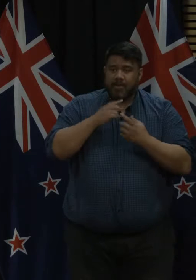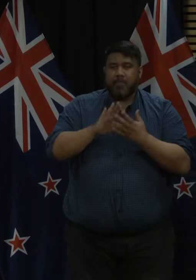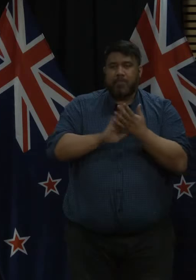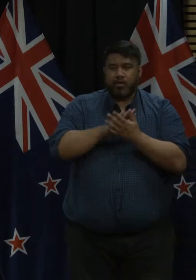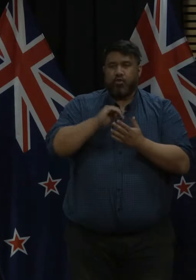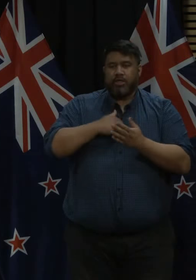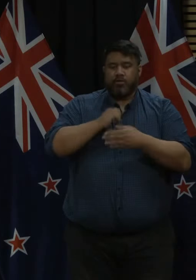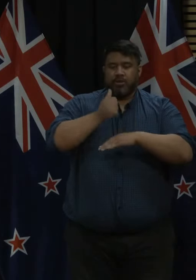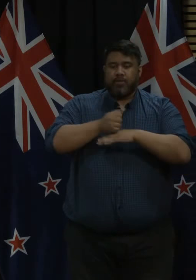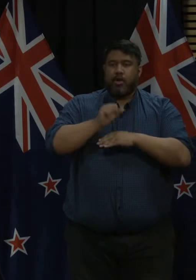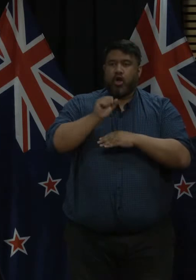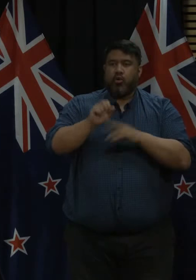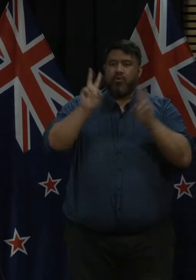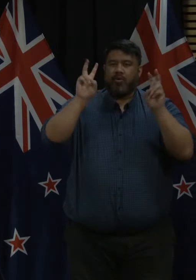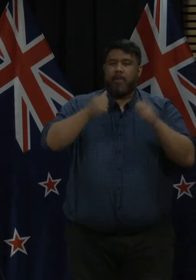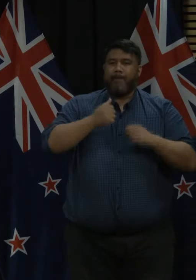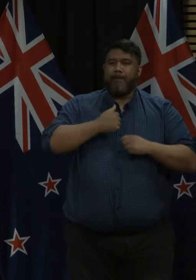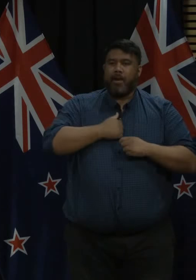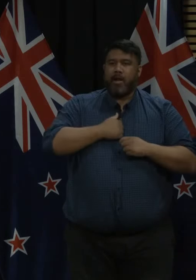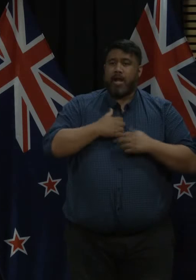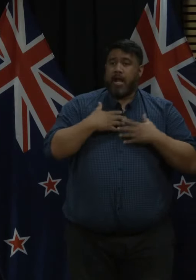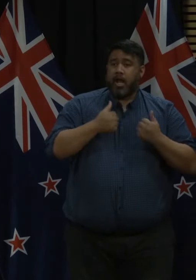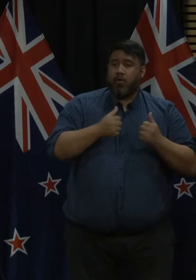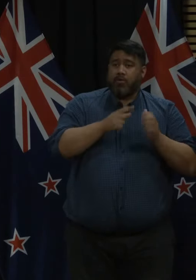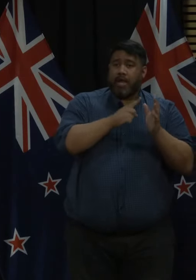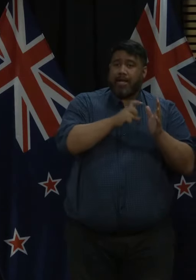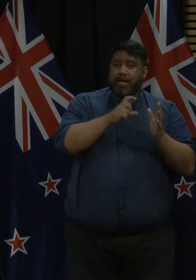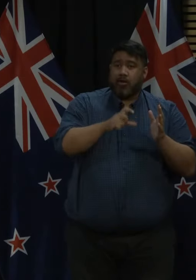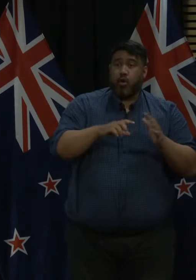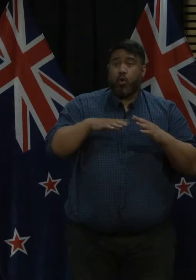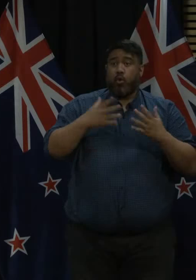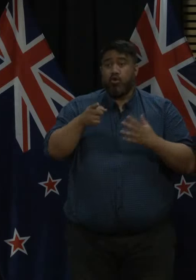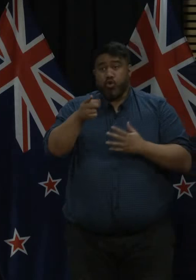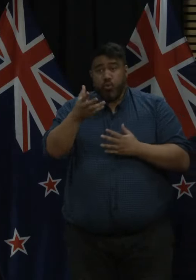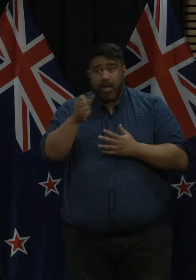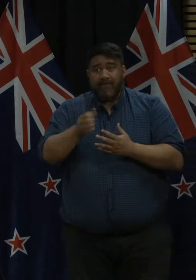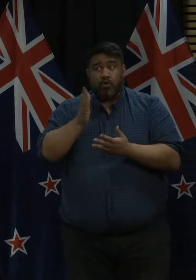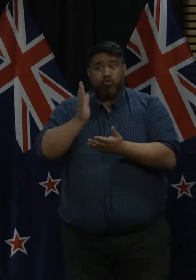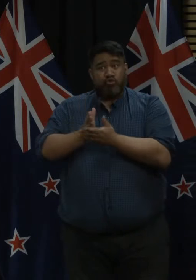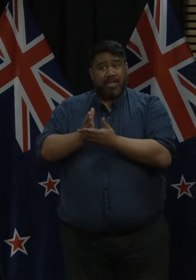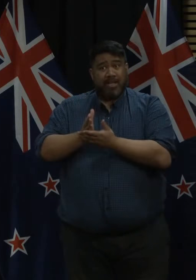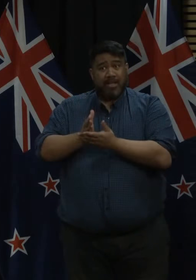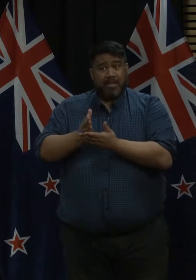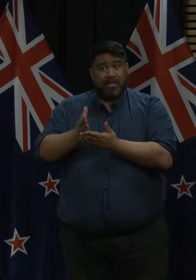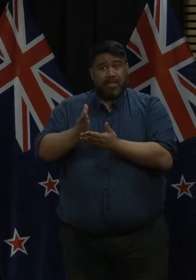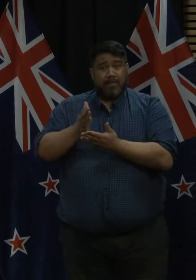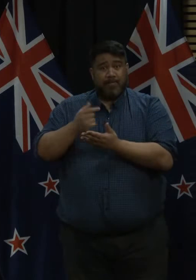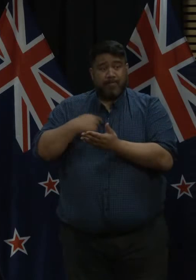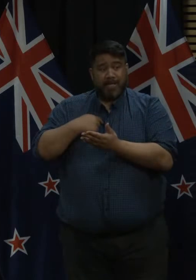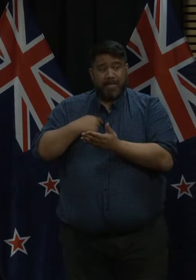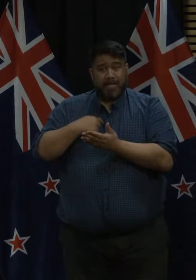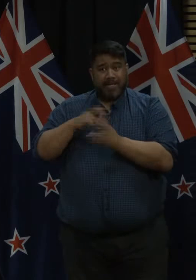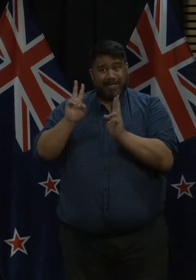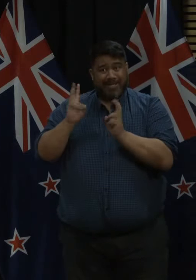vaccination record information,